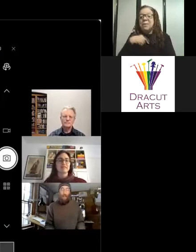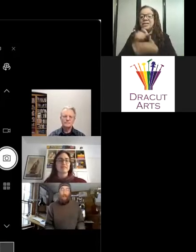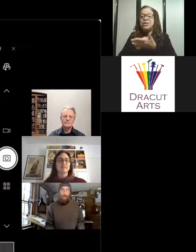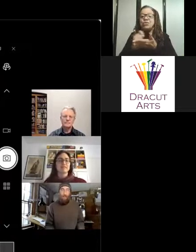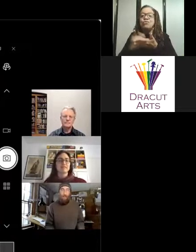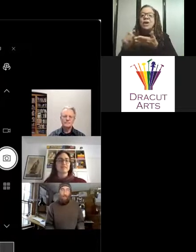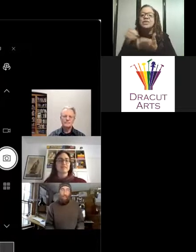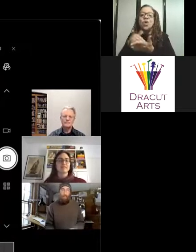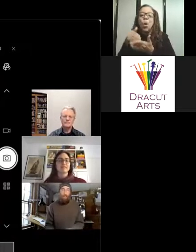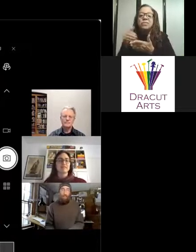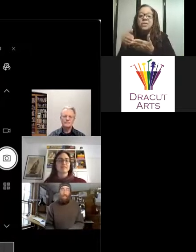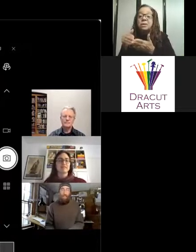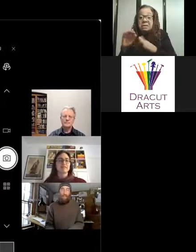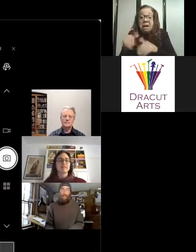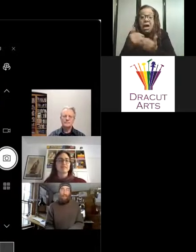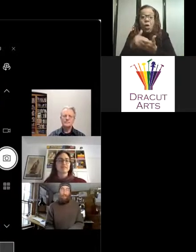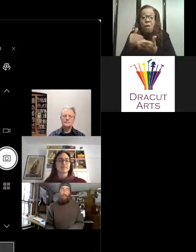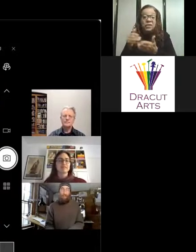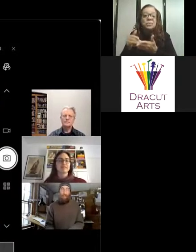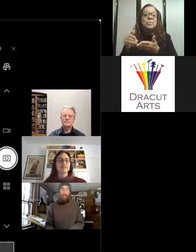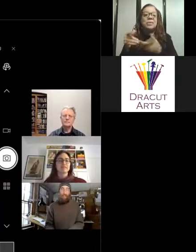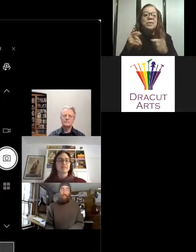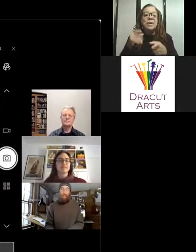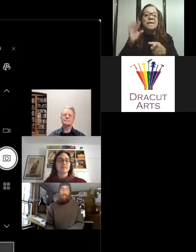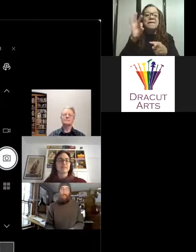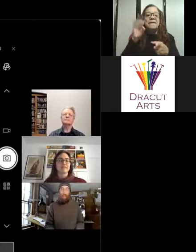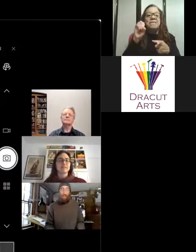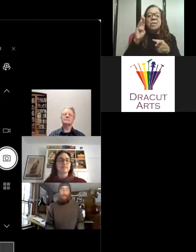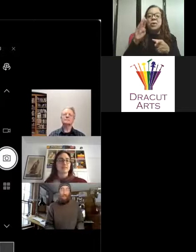how often was he writing? February 2nd is my first letter that that I, that we